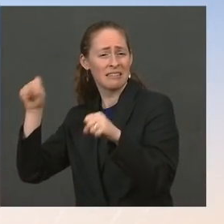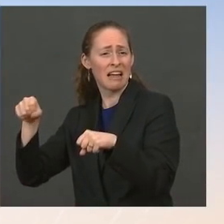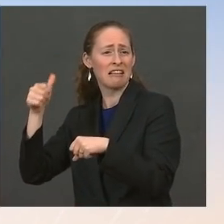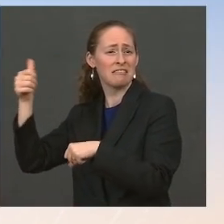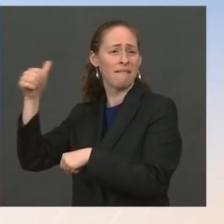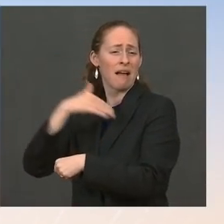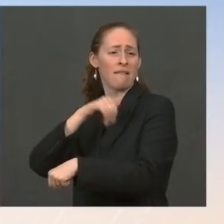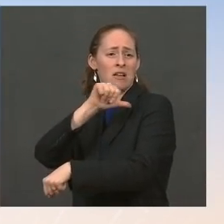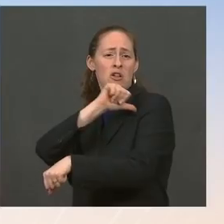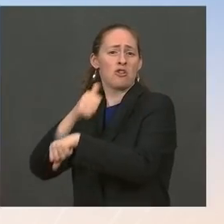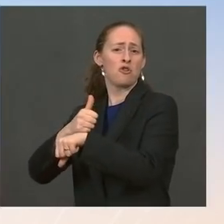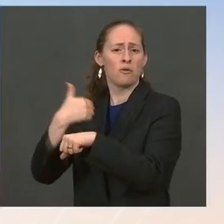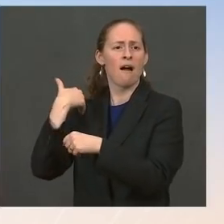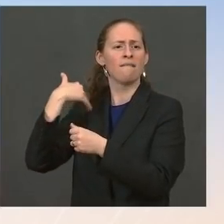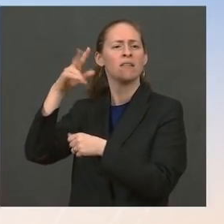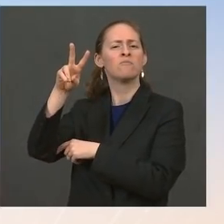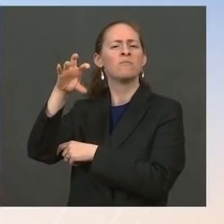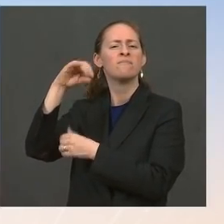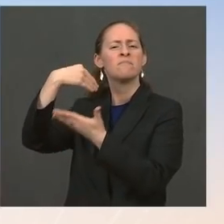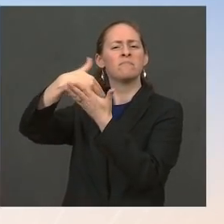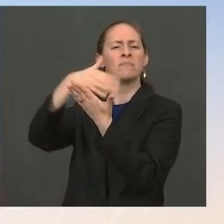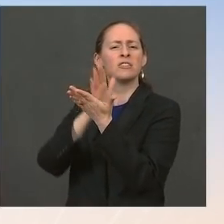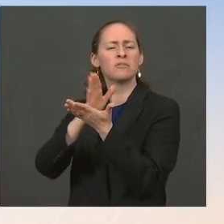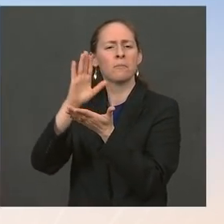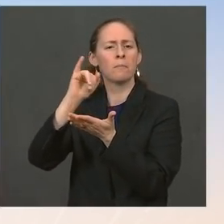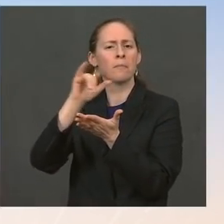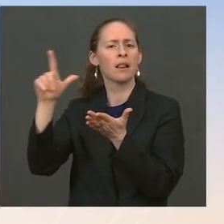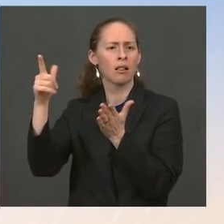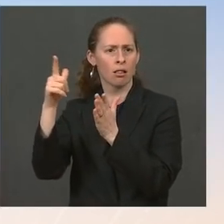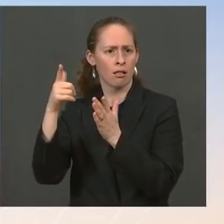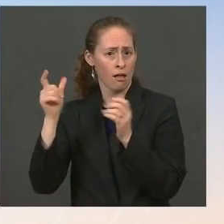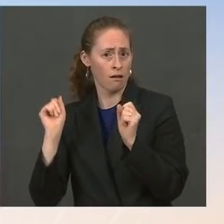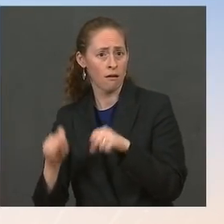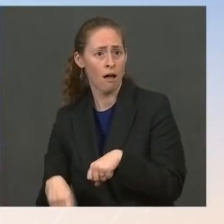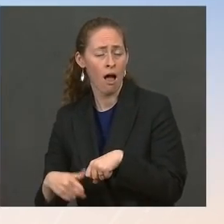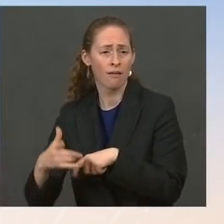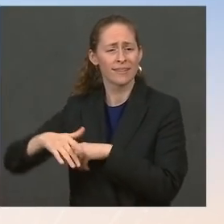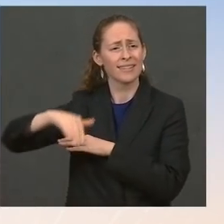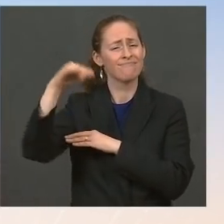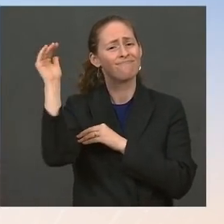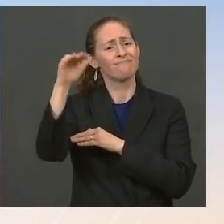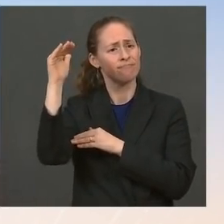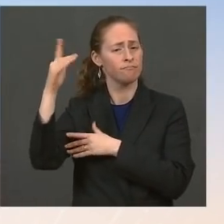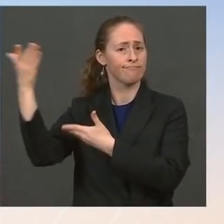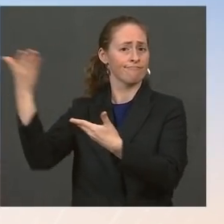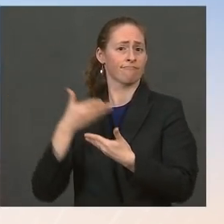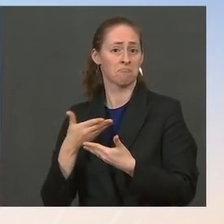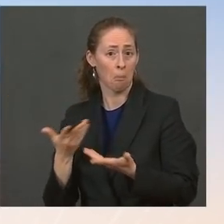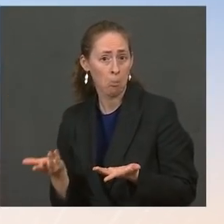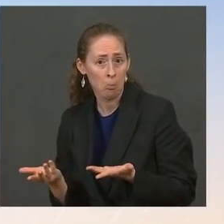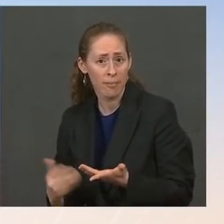and to limit or stop exports of oil for up to a year? Ms. Psaki: We have a range of options at our disposal,